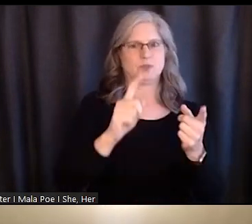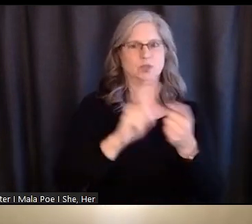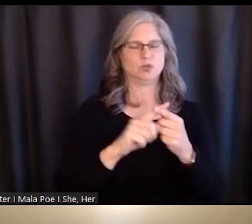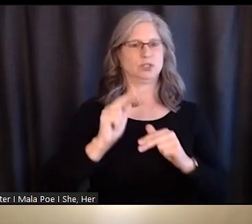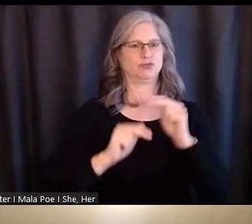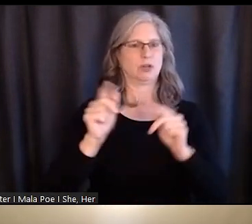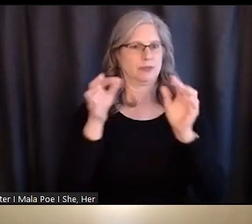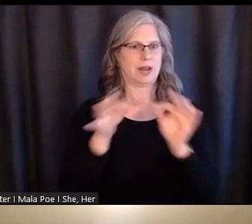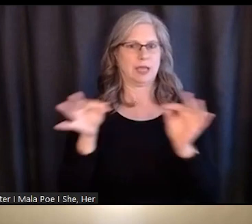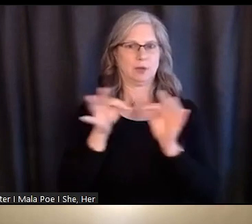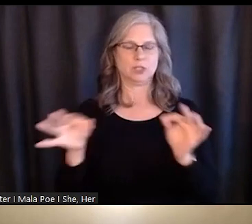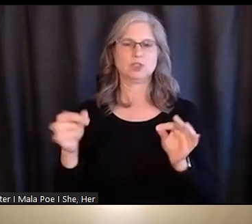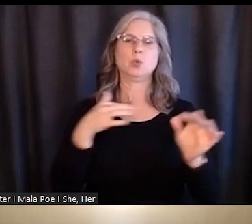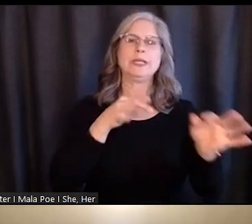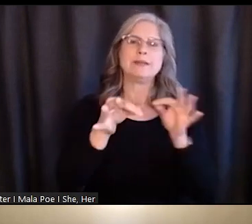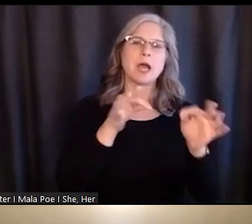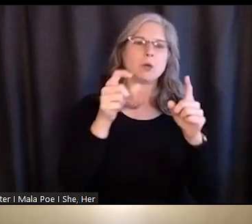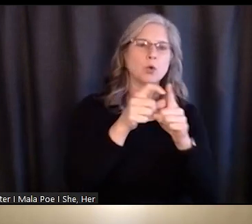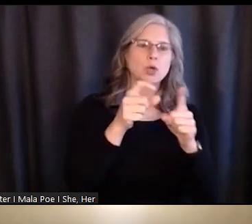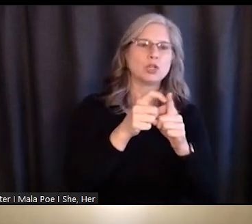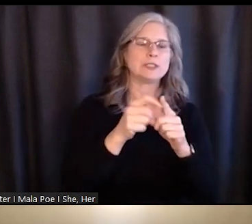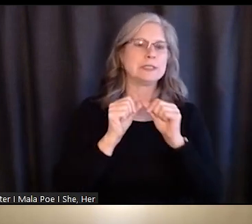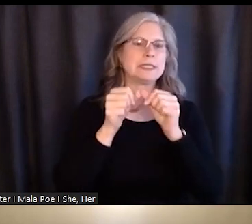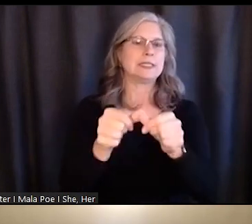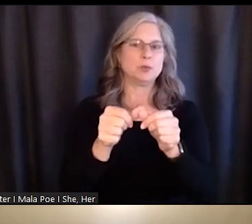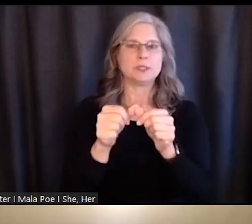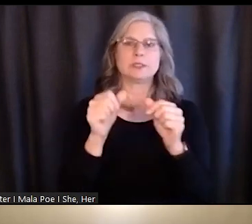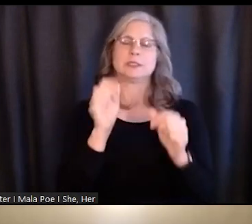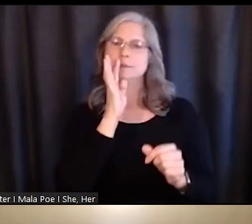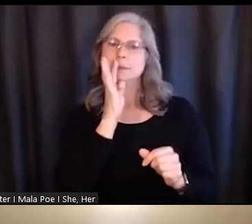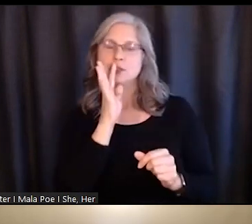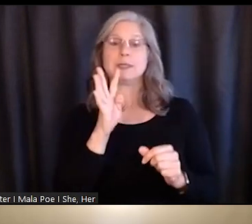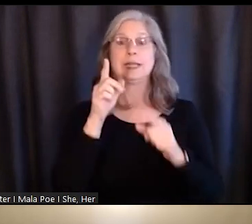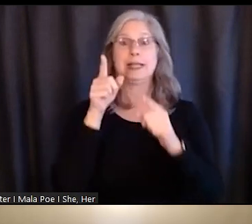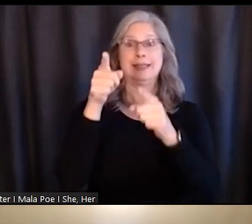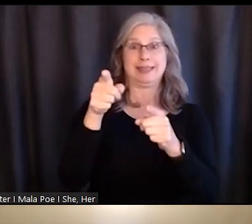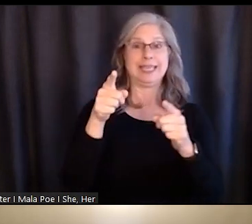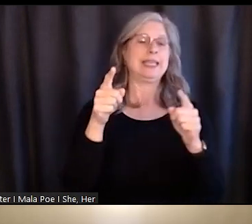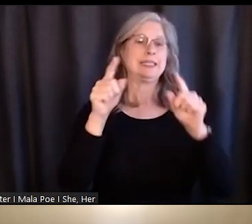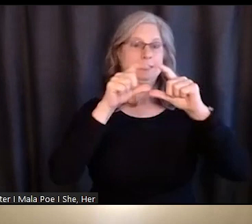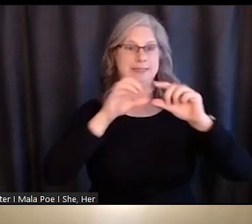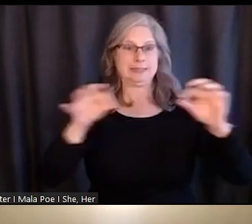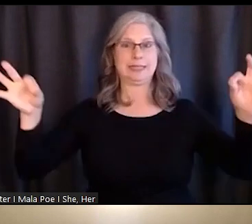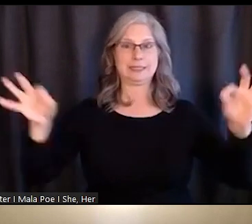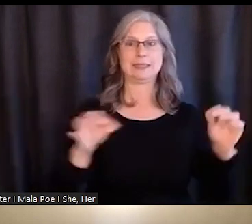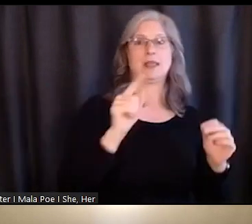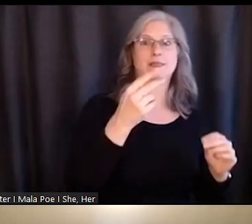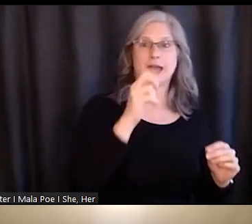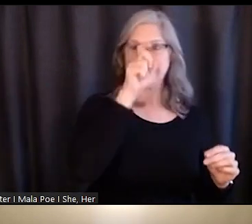which is to find words in continuous speech. So unlike the sentence here, 'the eagle is in the nest' in written form and has spaces in between it,